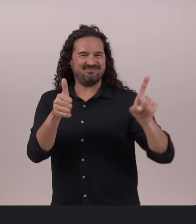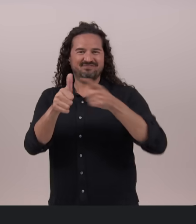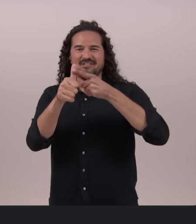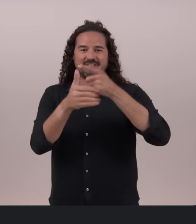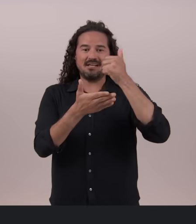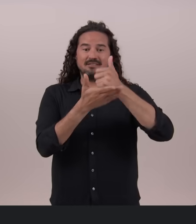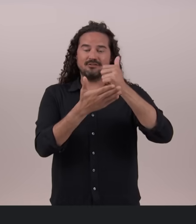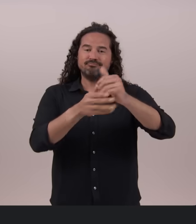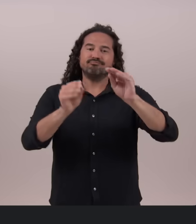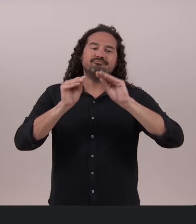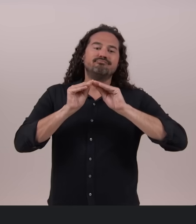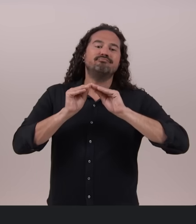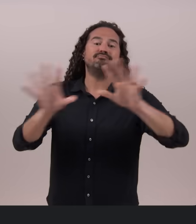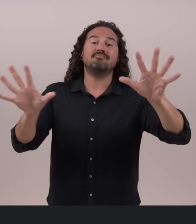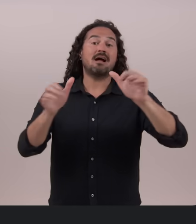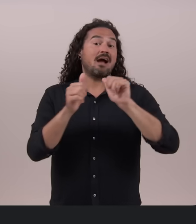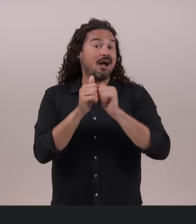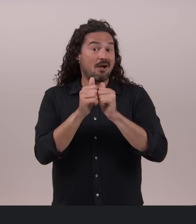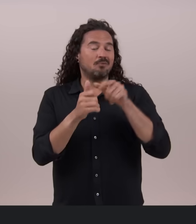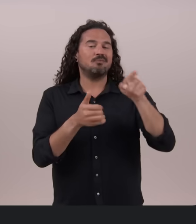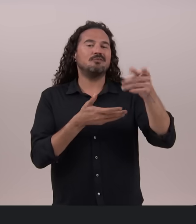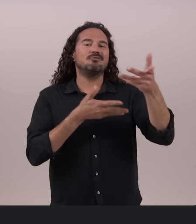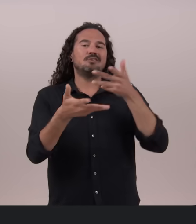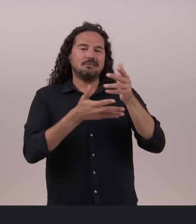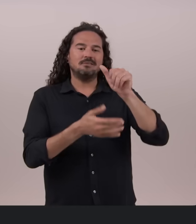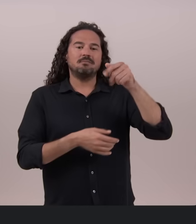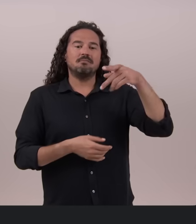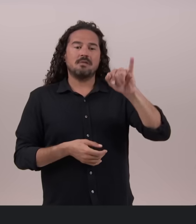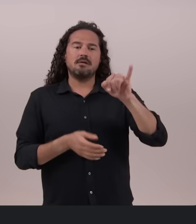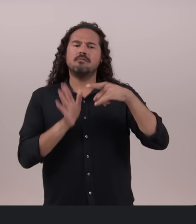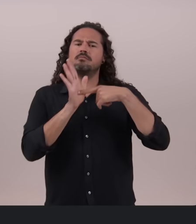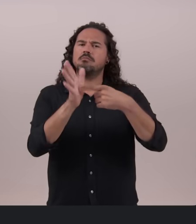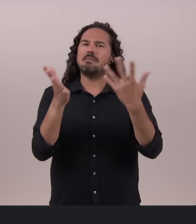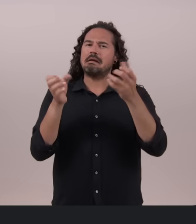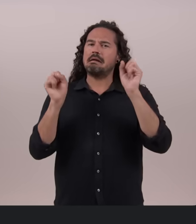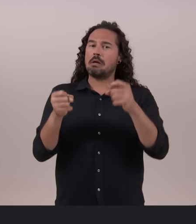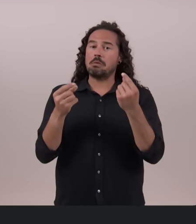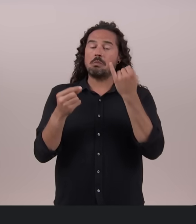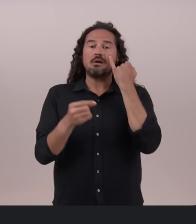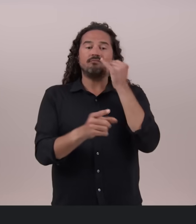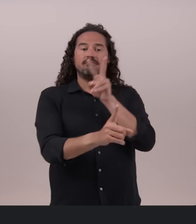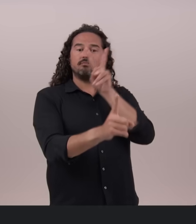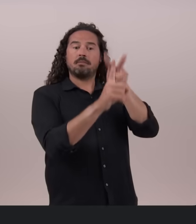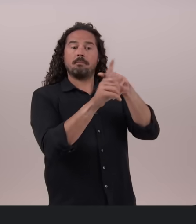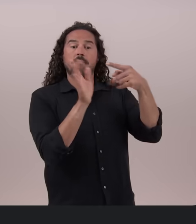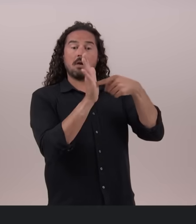It showed what's possible when you give a model a goal and the freedom to go find the answer.